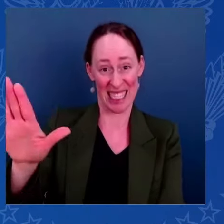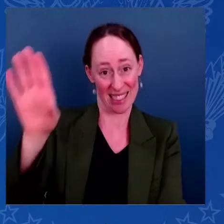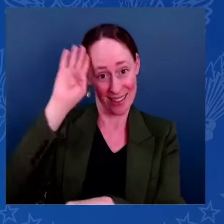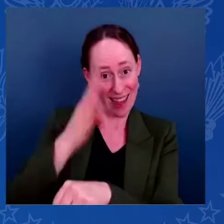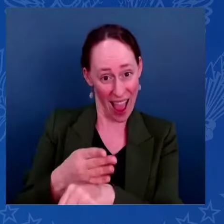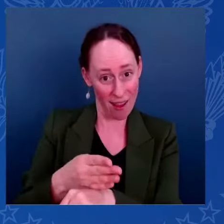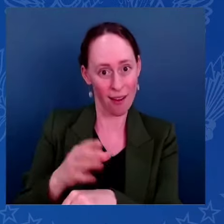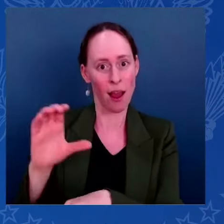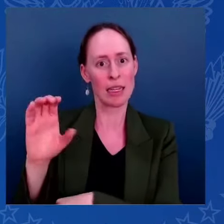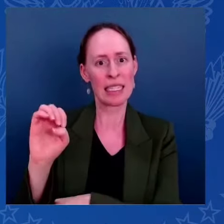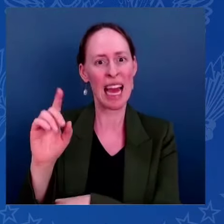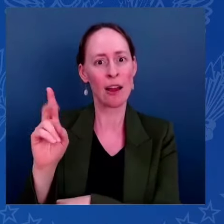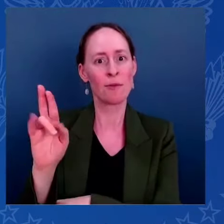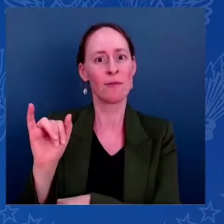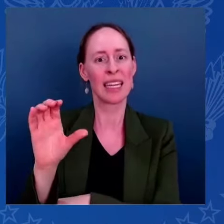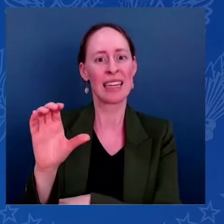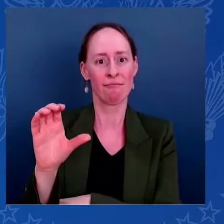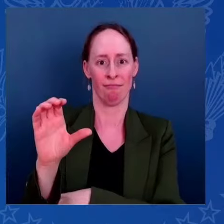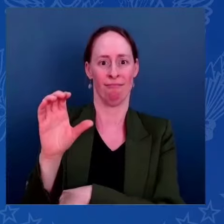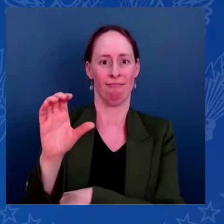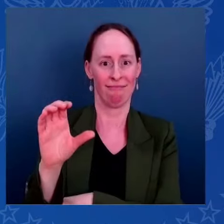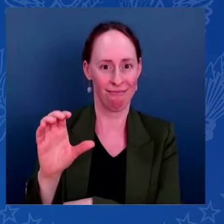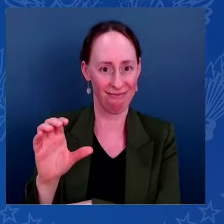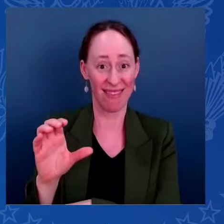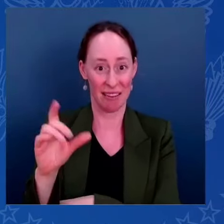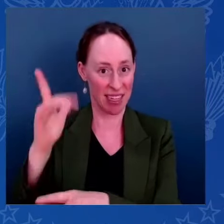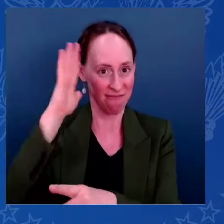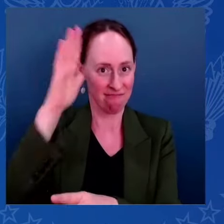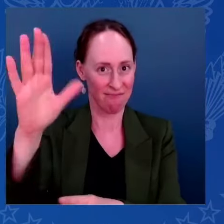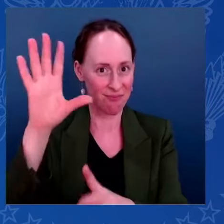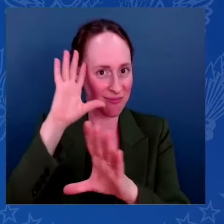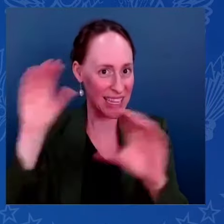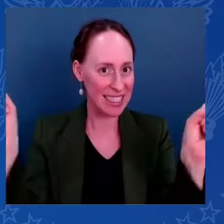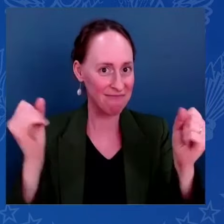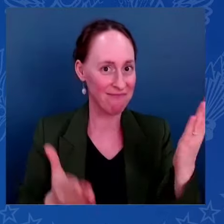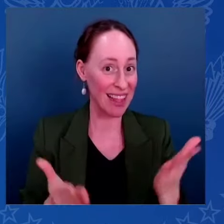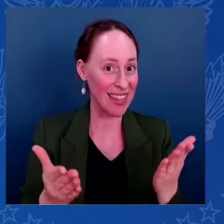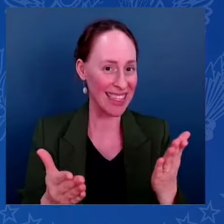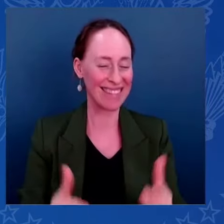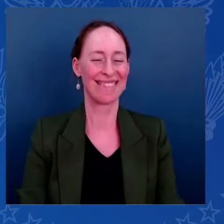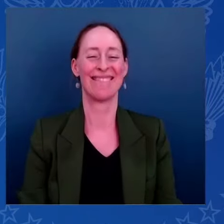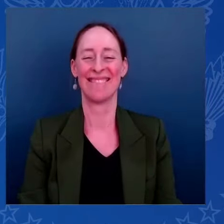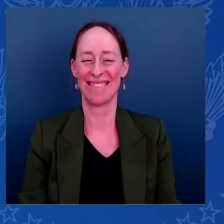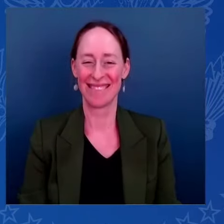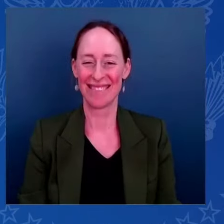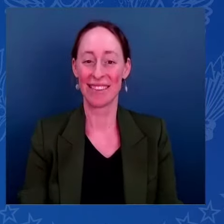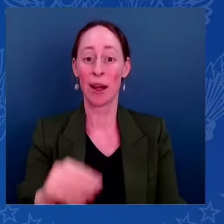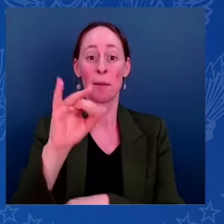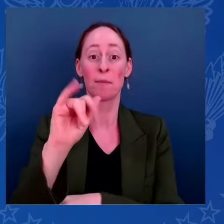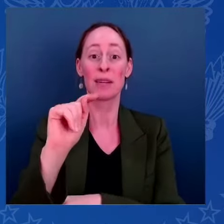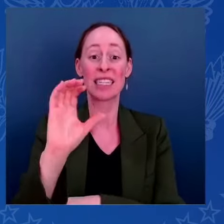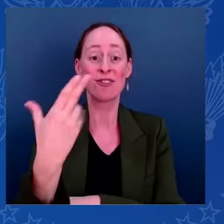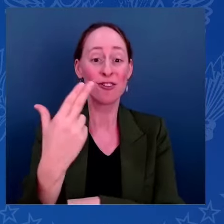Mitch Landrieu, another key member of my team, and former Senator Mary Landrieu. Mary, God love you. Great to see you.